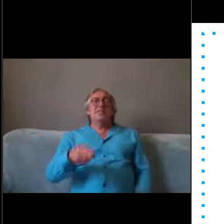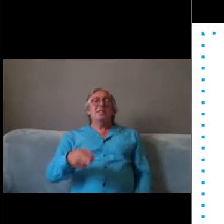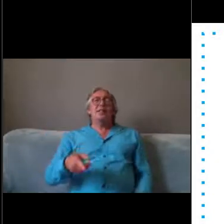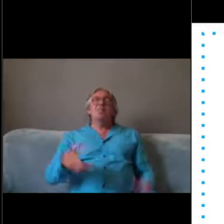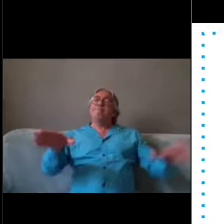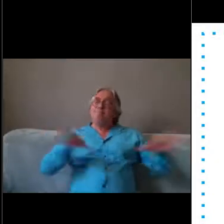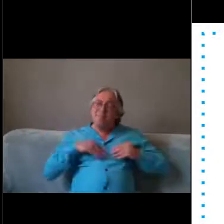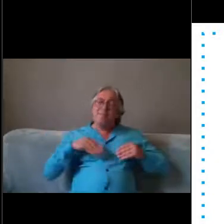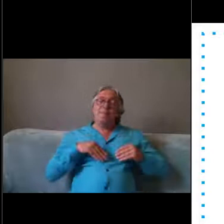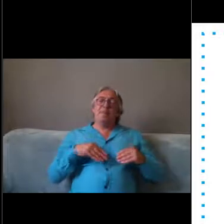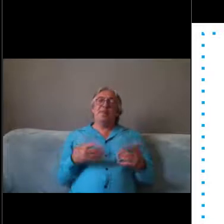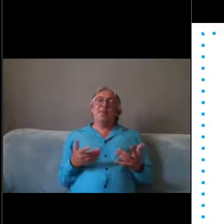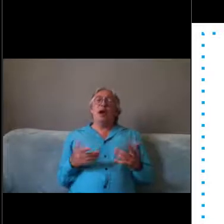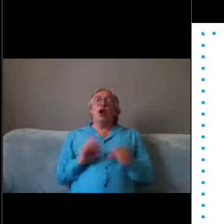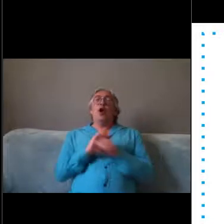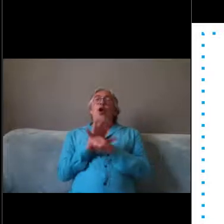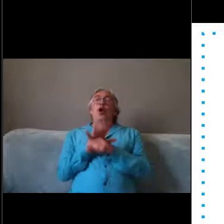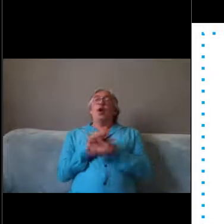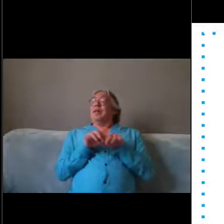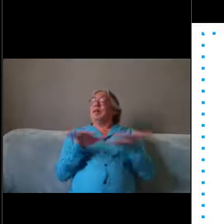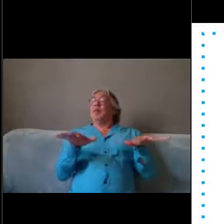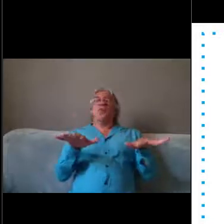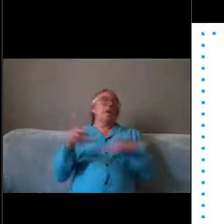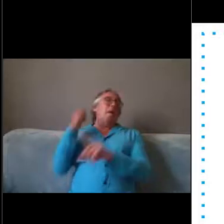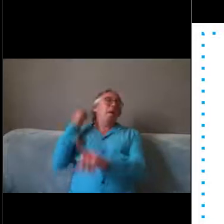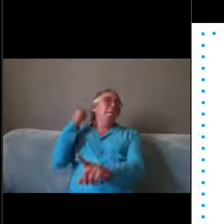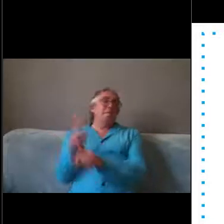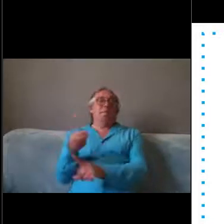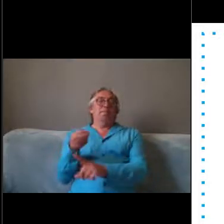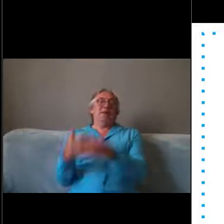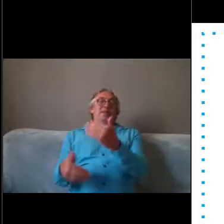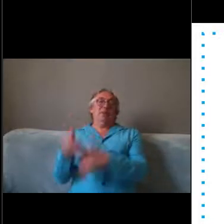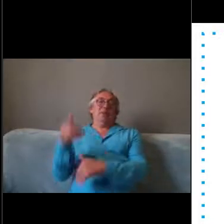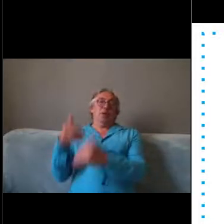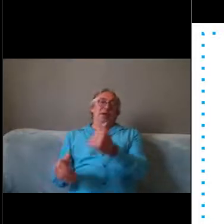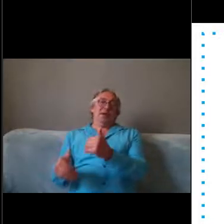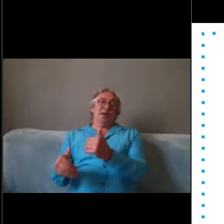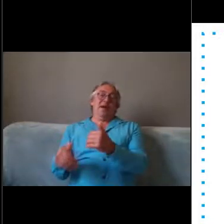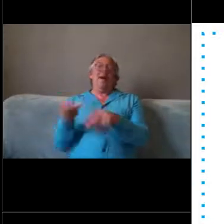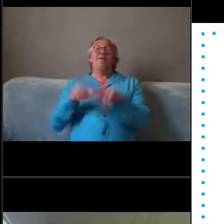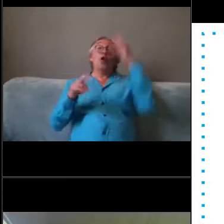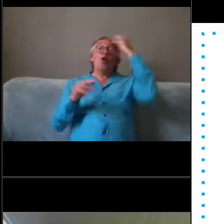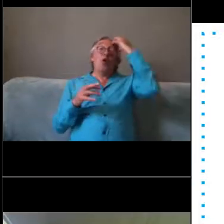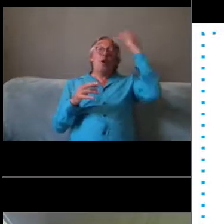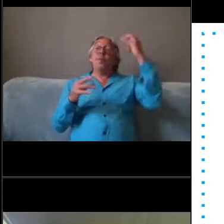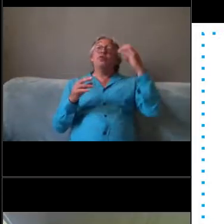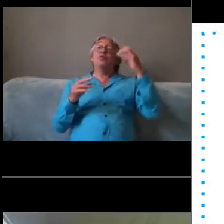Pass my exams in an accessible way with adjustments for my disability.